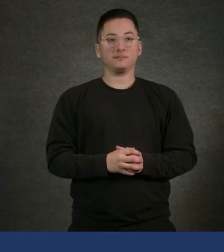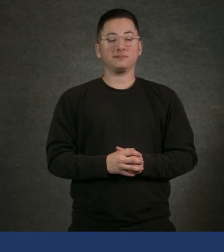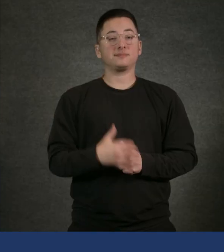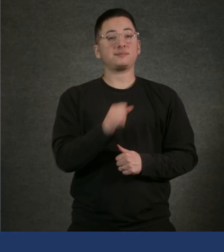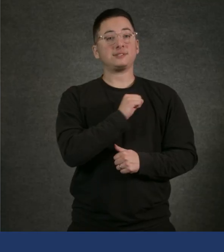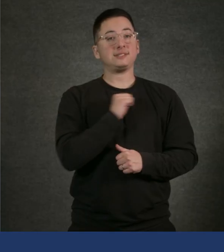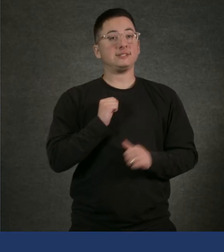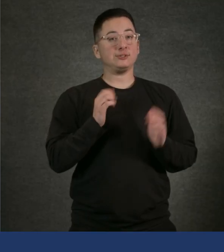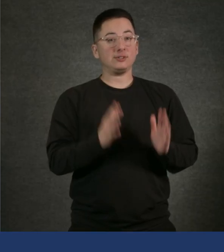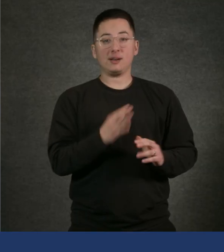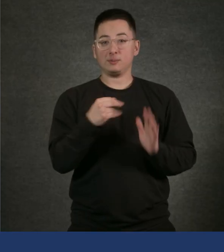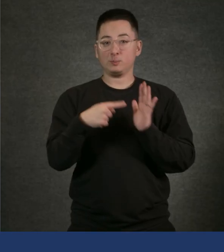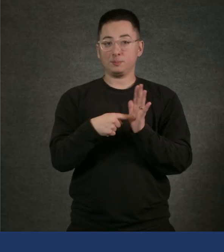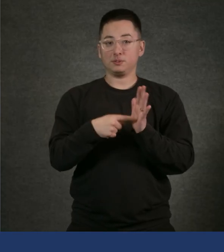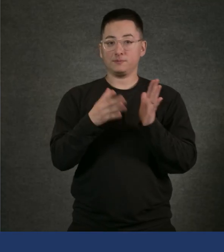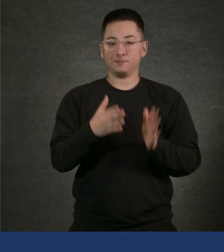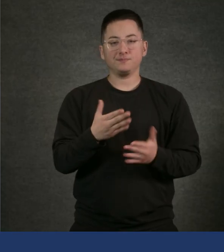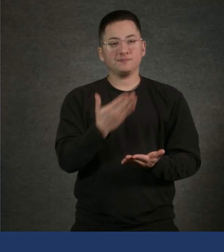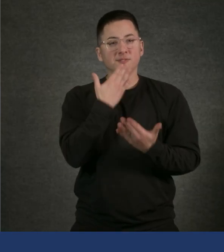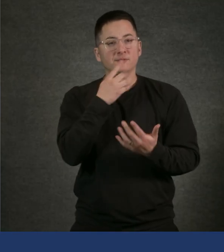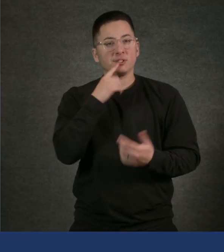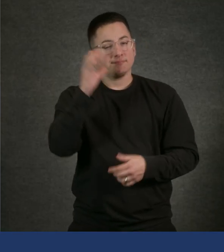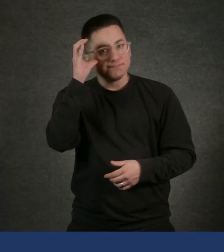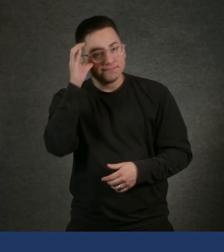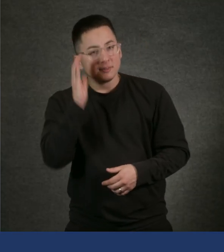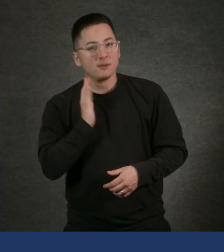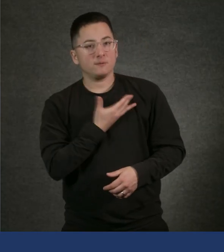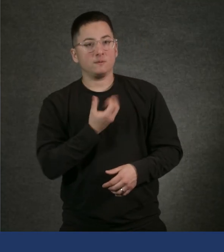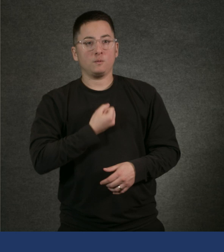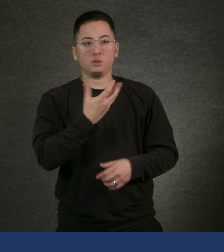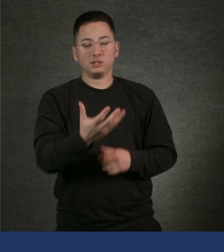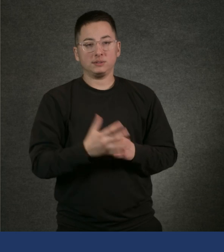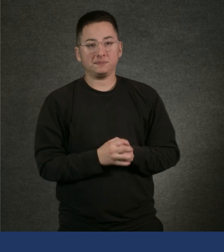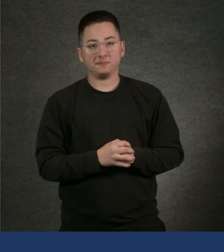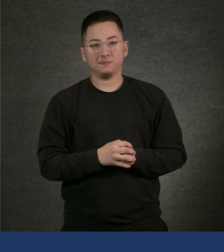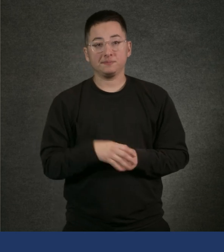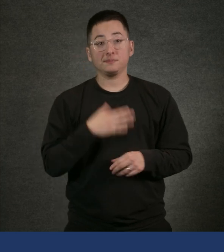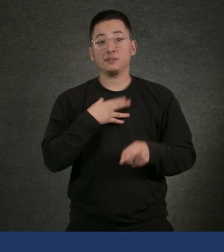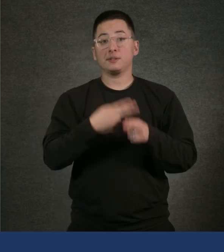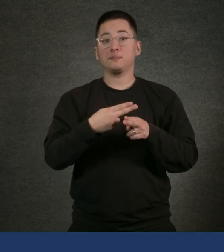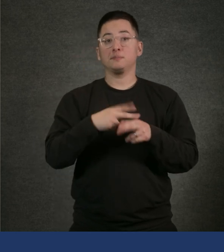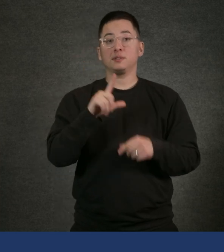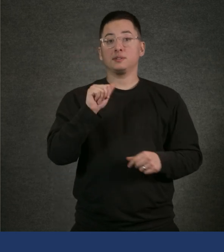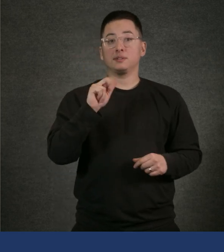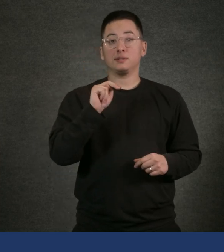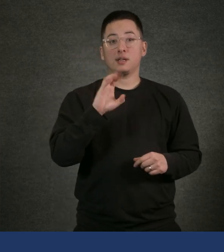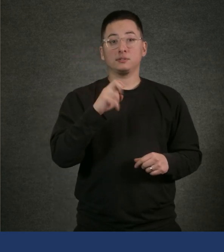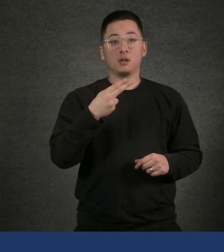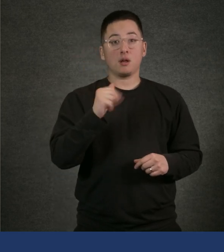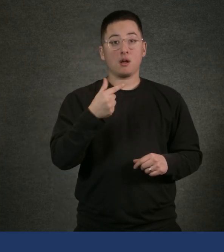Senators and representatives, thank you for hearing our voices. My name is Lance Hegland.